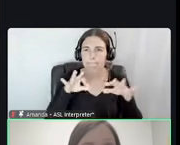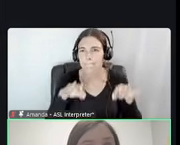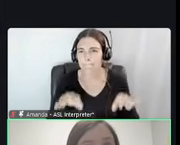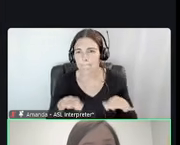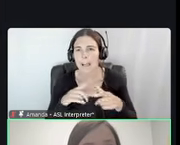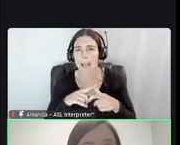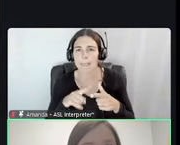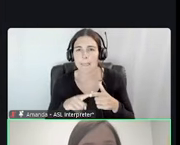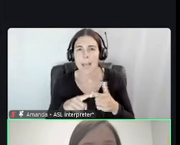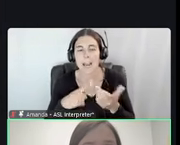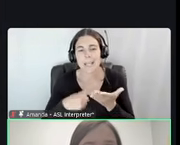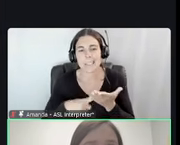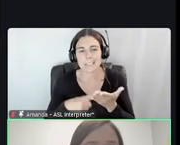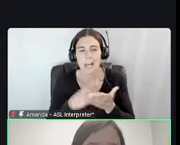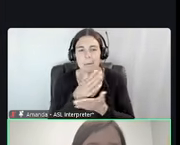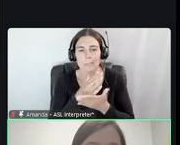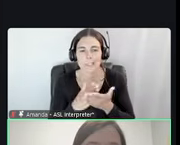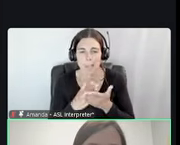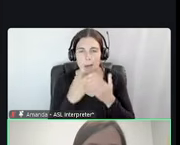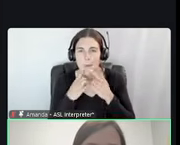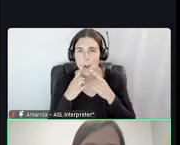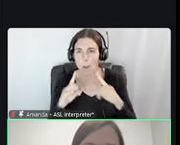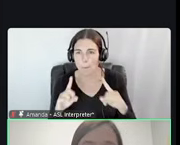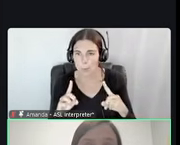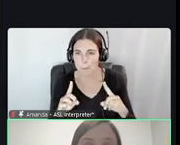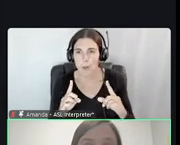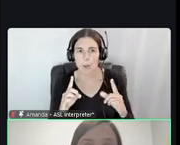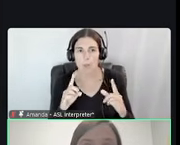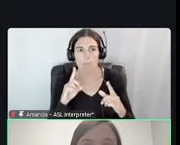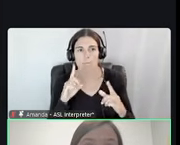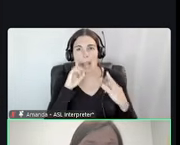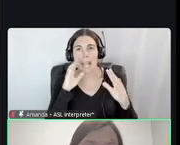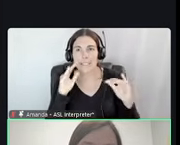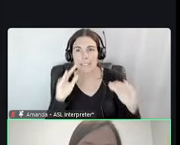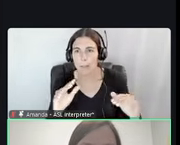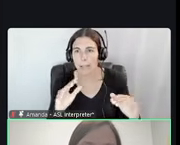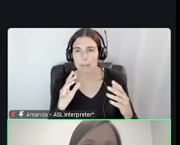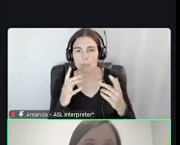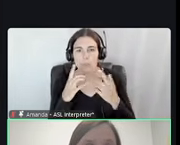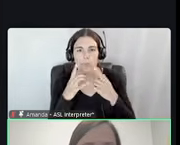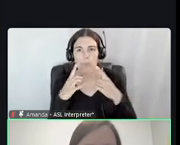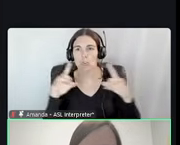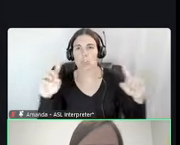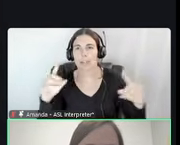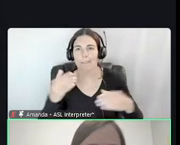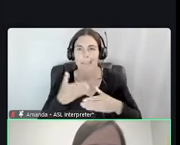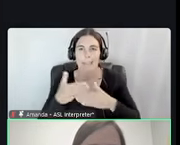some of our accomplishments and what we expect to achieve over the next six months. And then I have